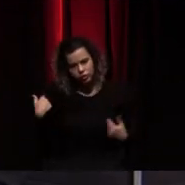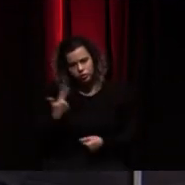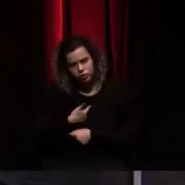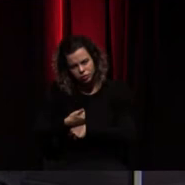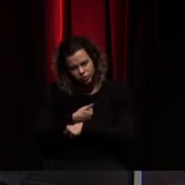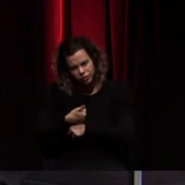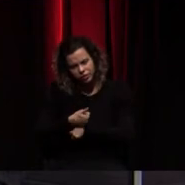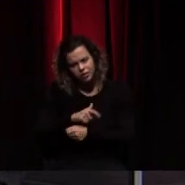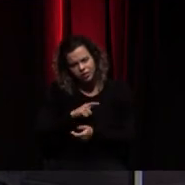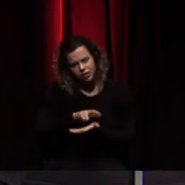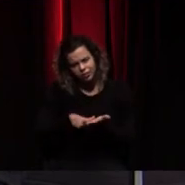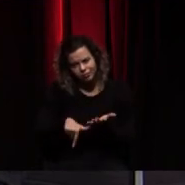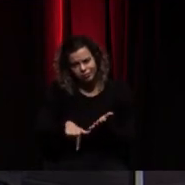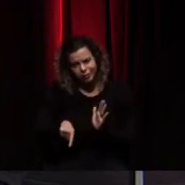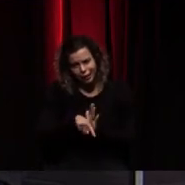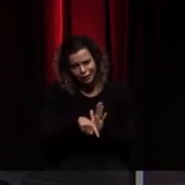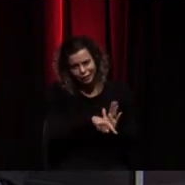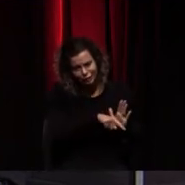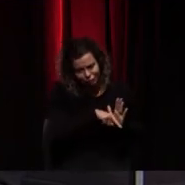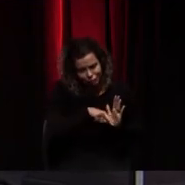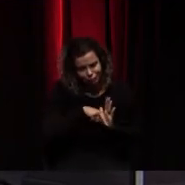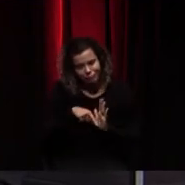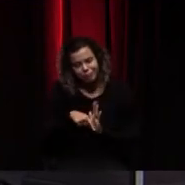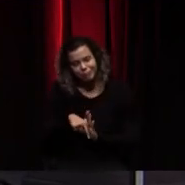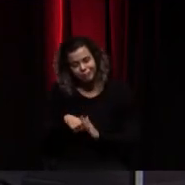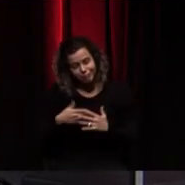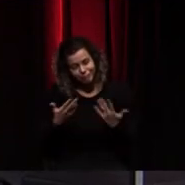with so much bad news one after the other.